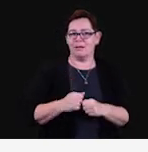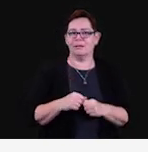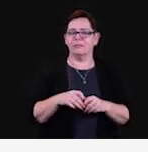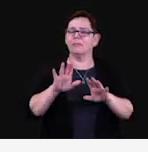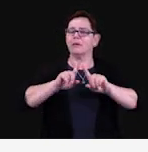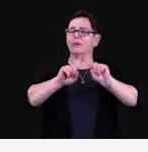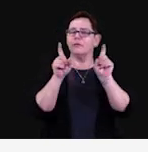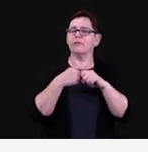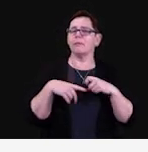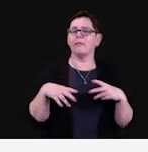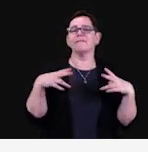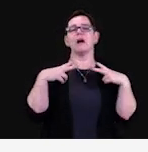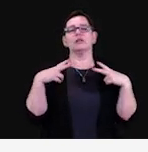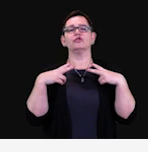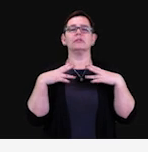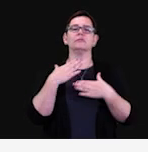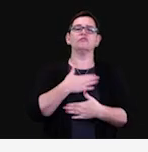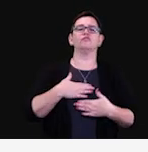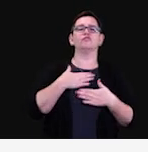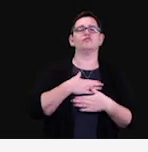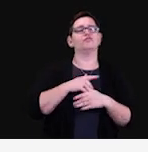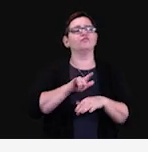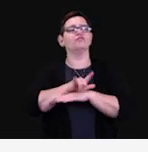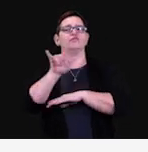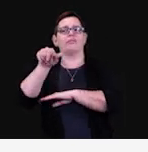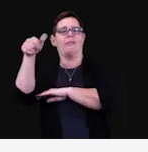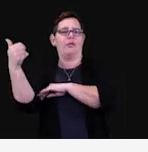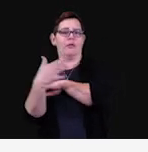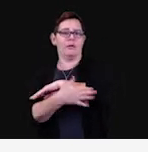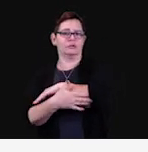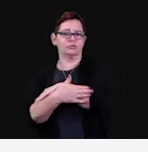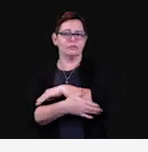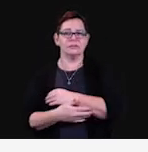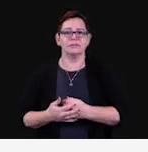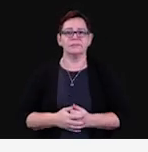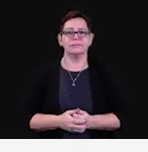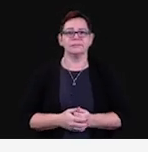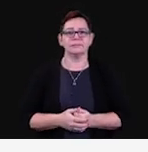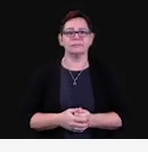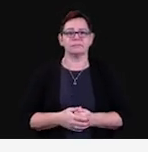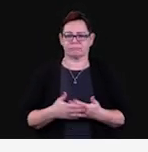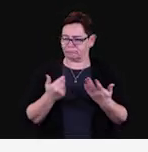don’t have a permanent place to live in Canada or give up your apartment or room;